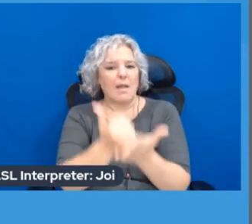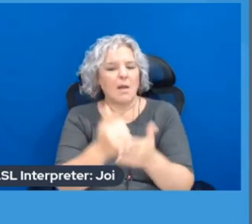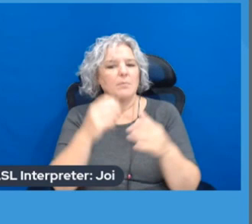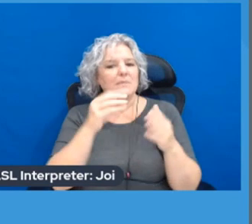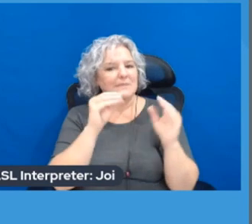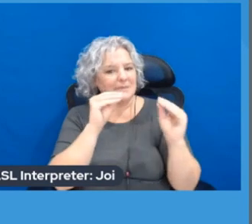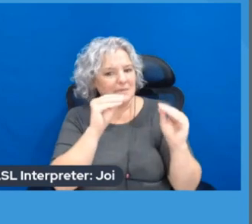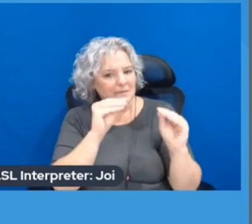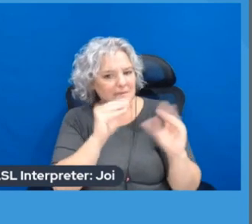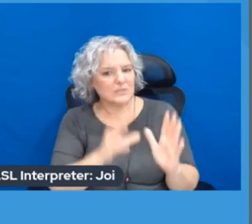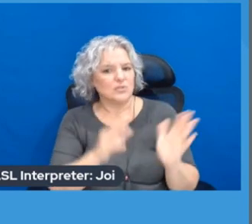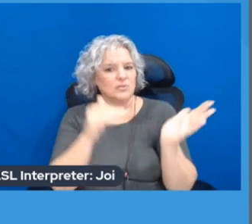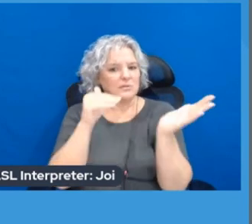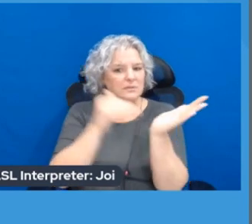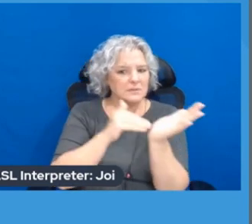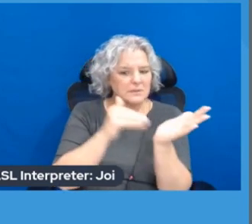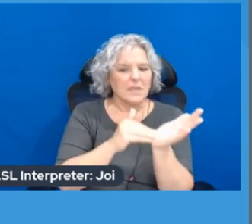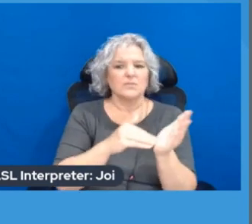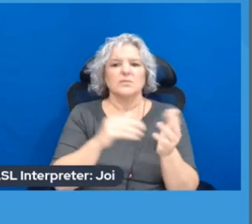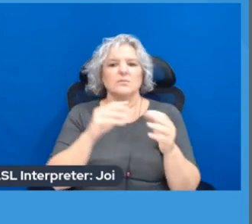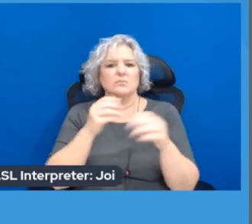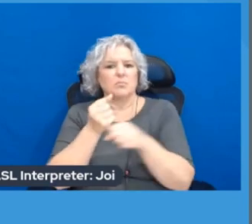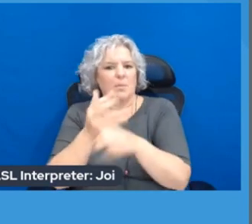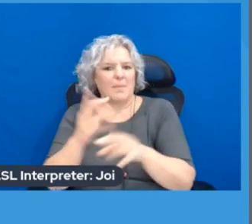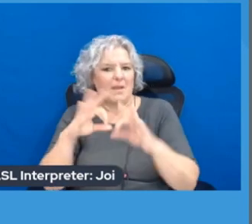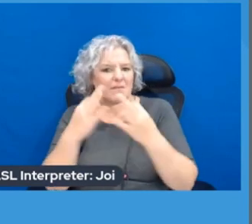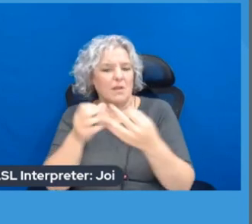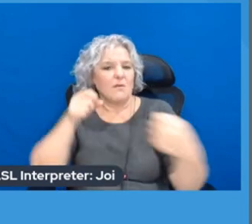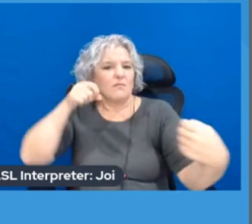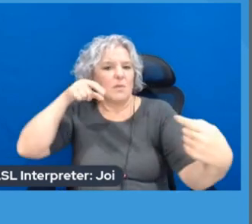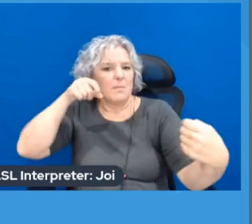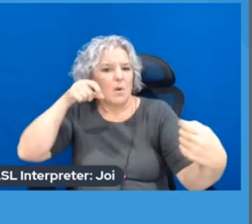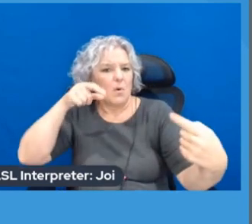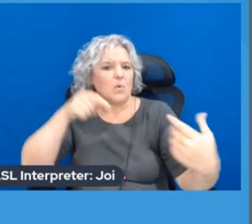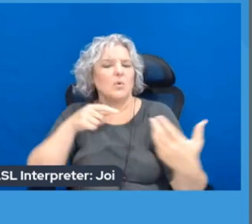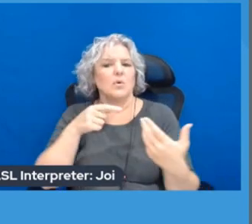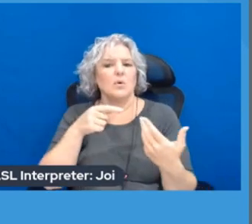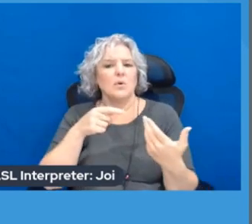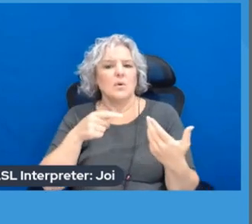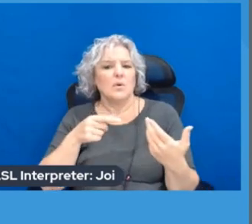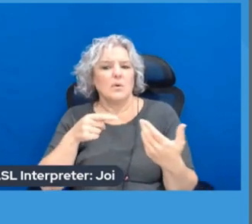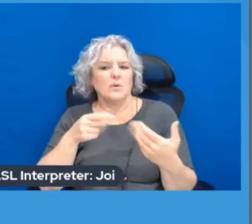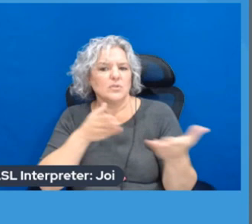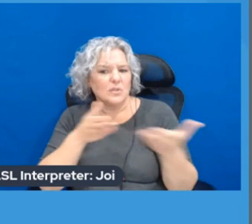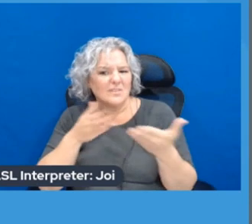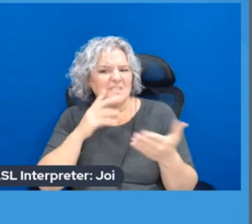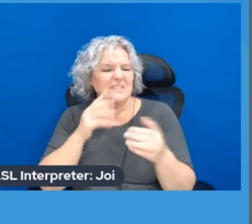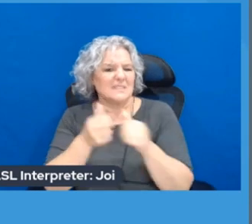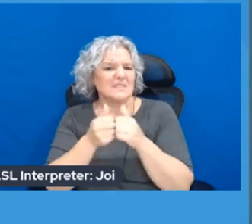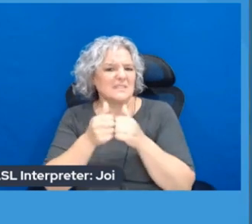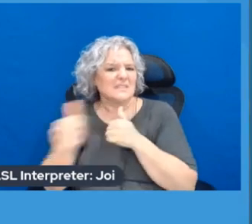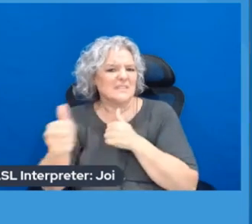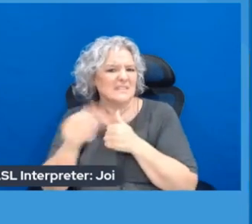engage and prepare families for remote service delivery and distance learning. It includes